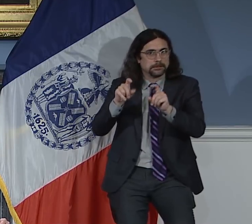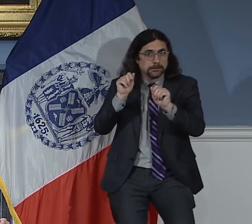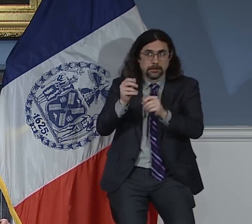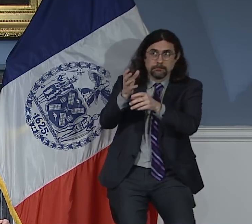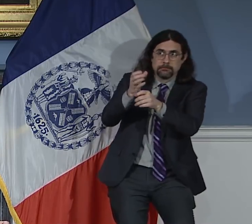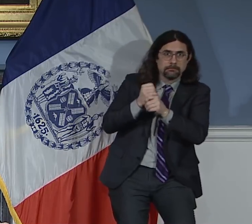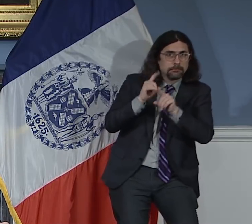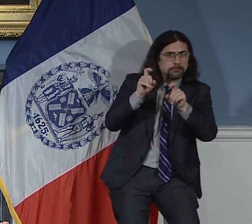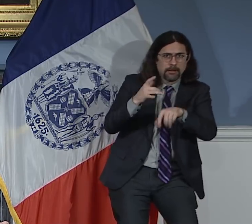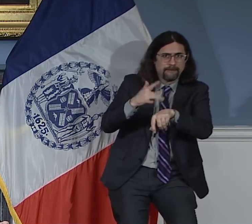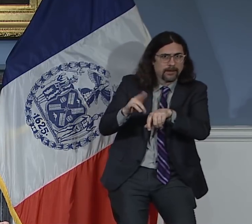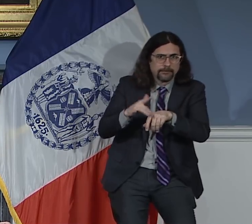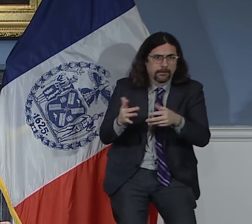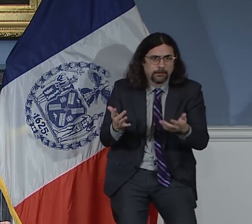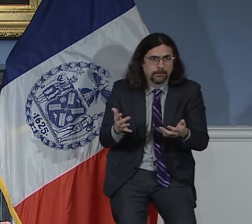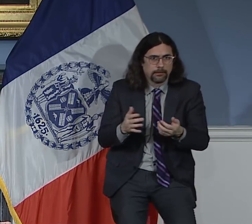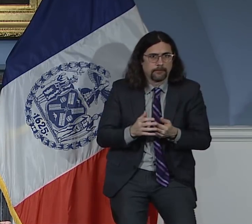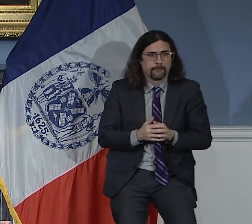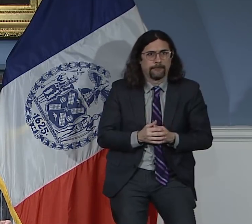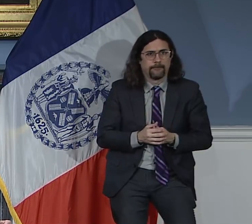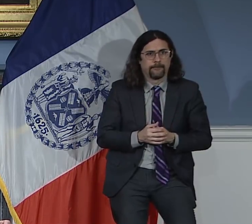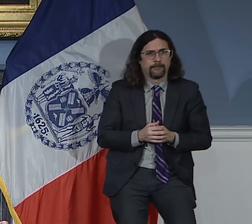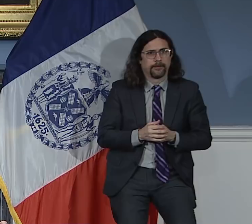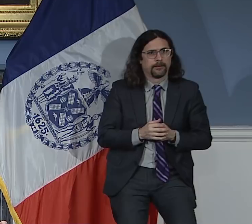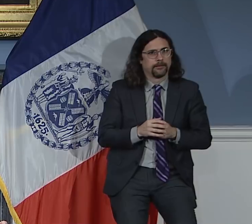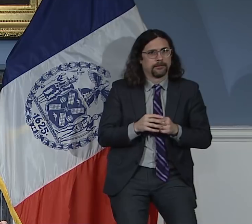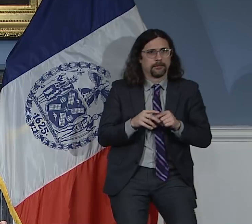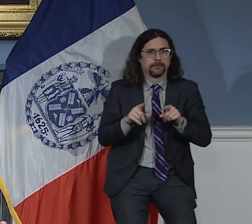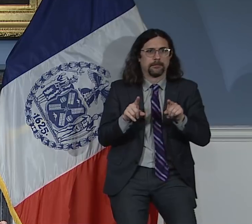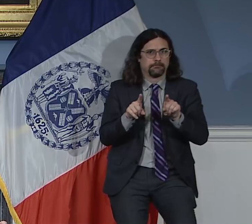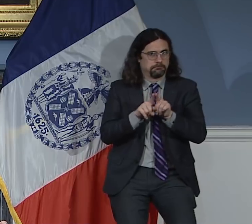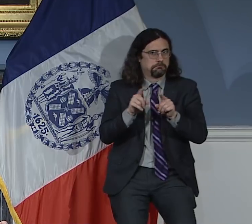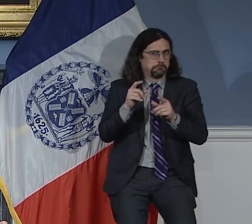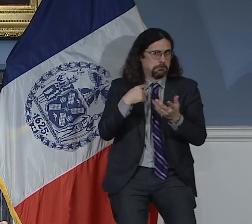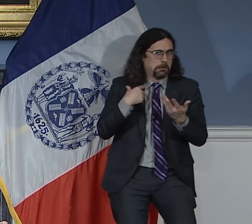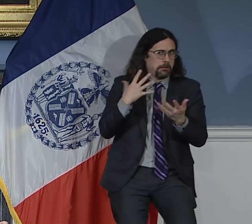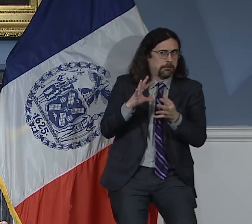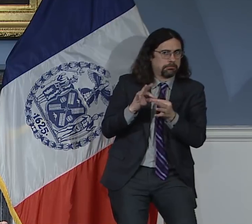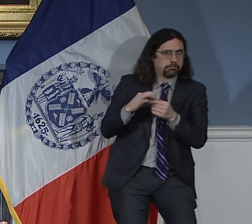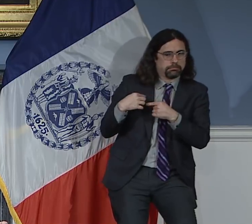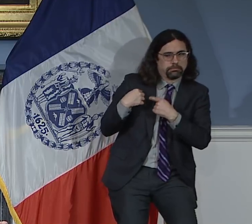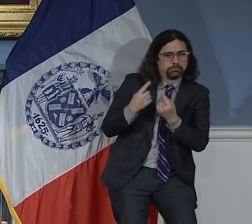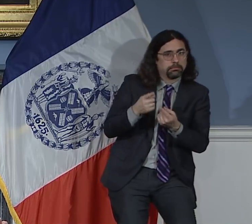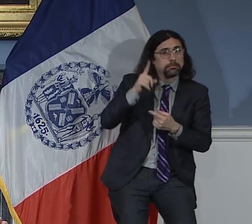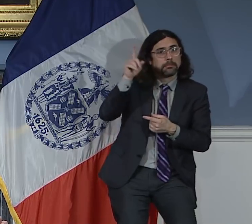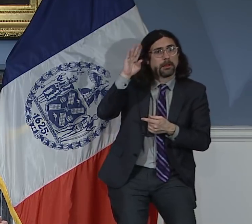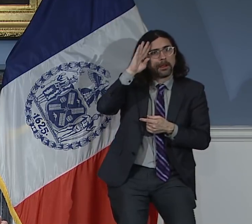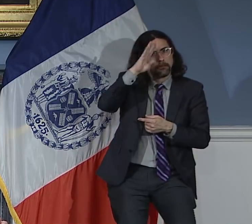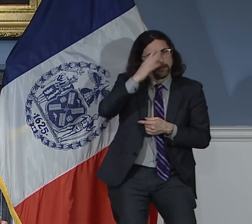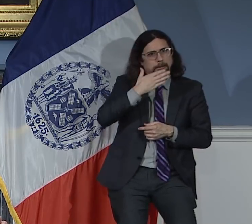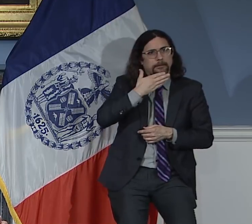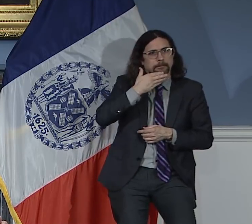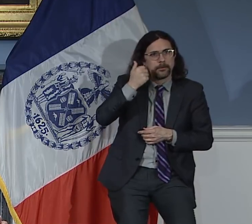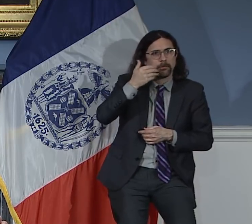AS WE SAID A FEW DAYS AGO, THE HEALTH AND HOSPITAL SYSTEM IS GREATLY INCREASED ITS